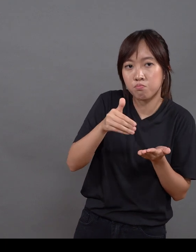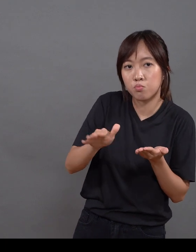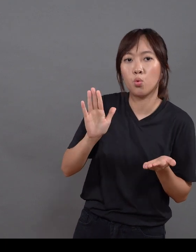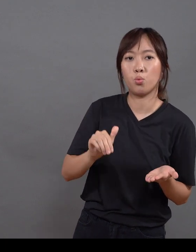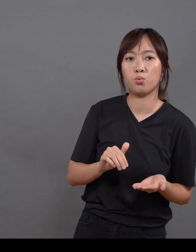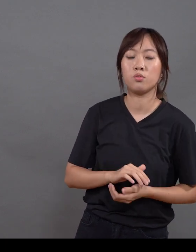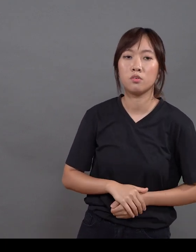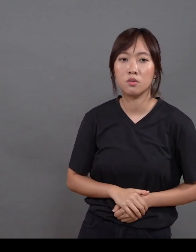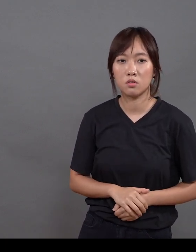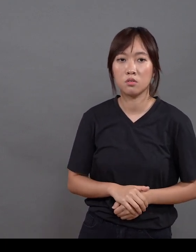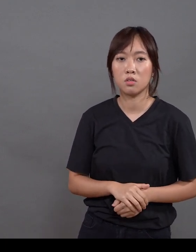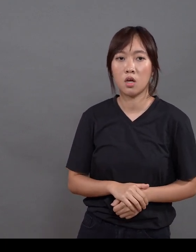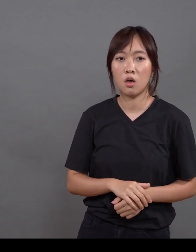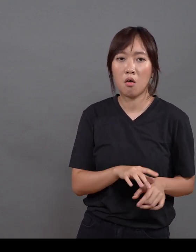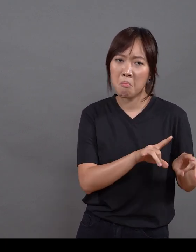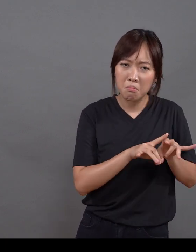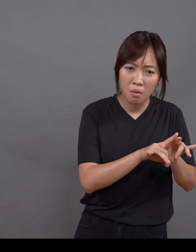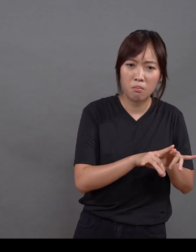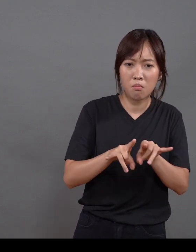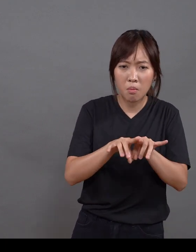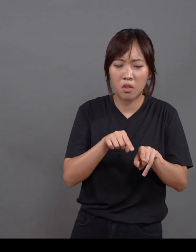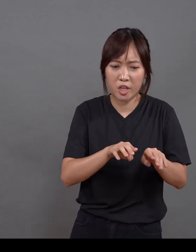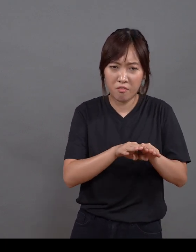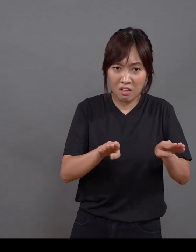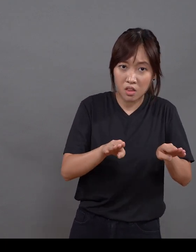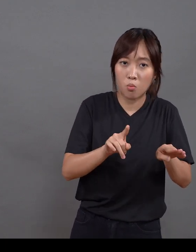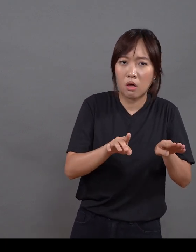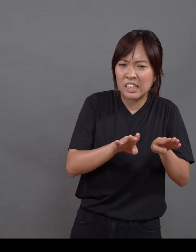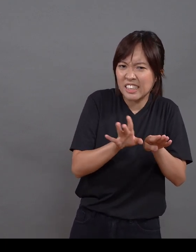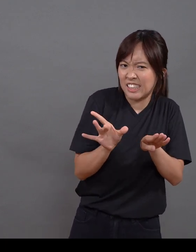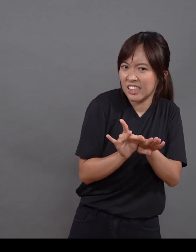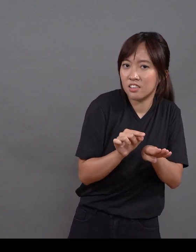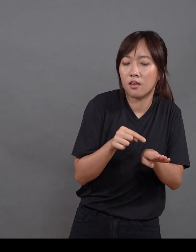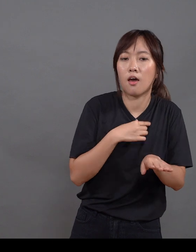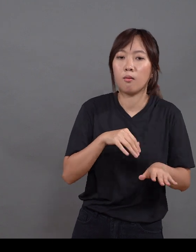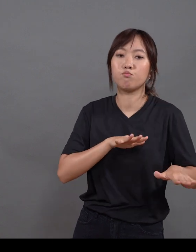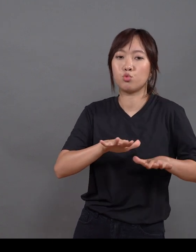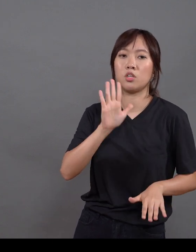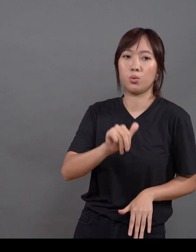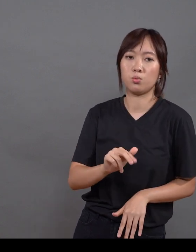so, we’d clean them up with a brush If the items start to break apart or stick together